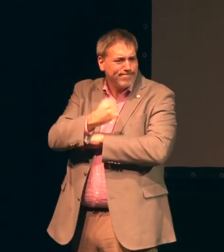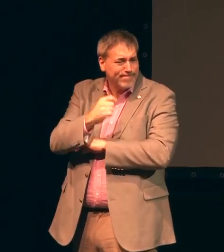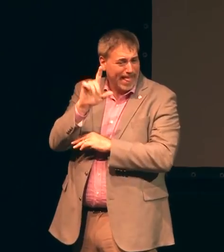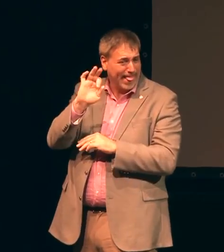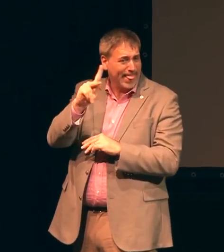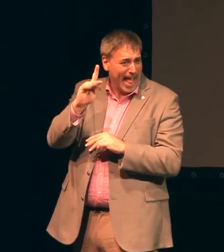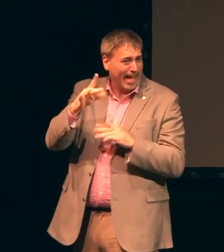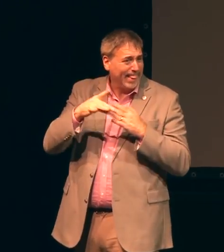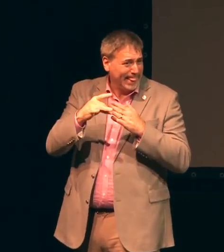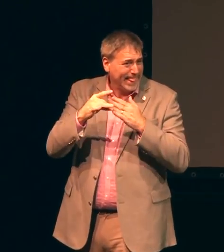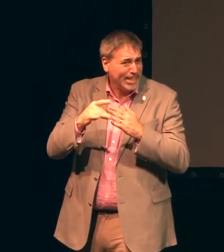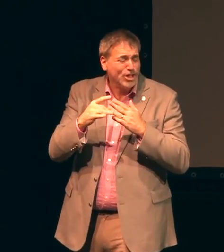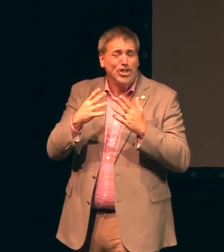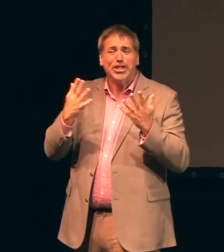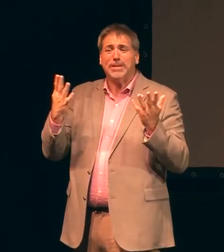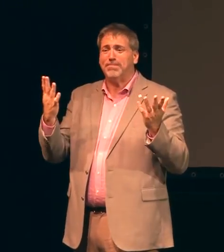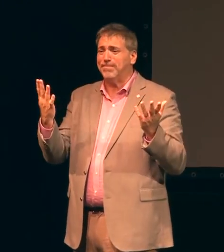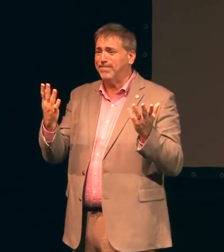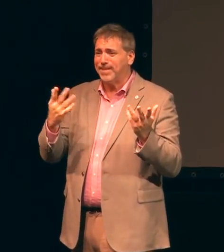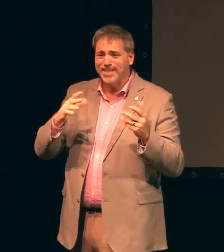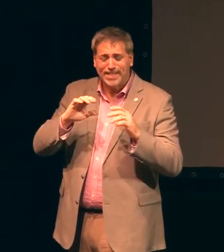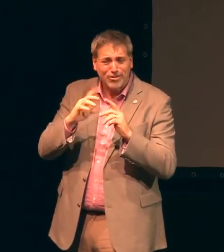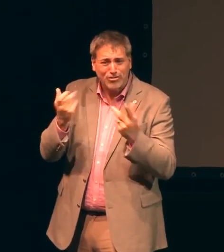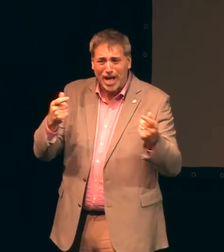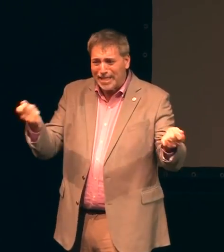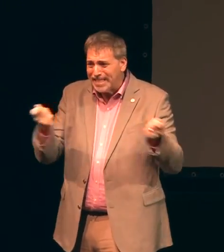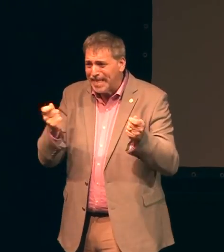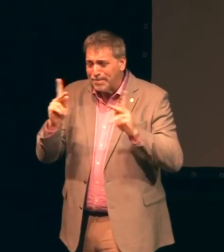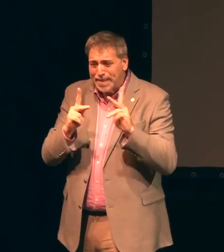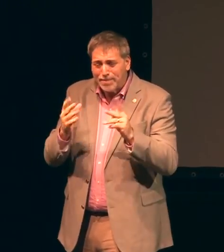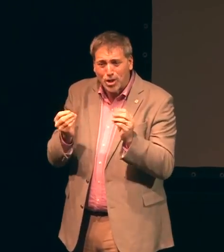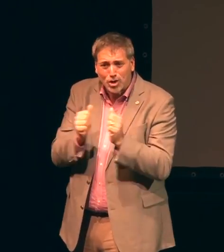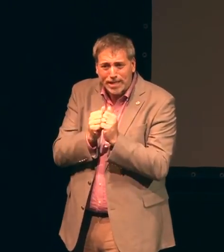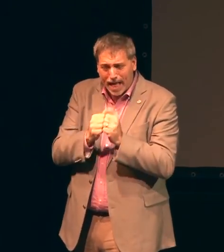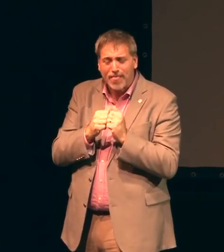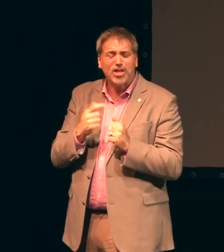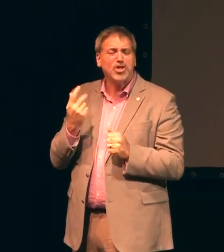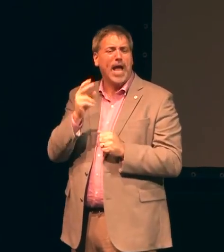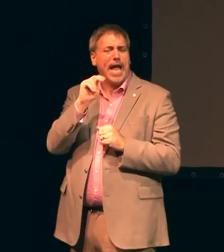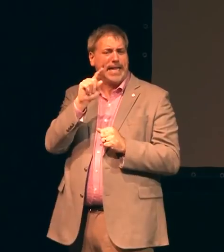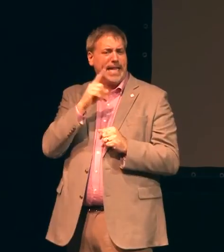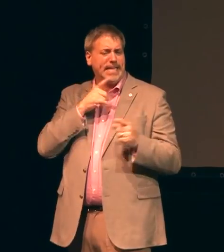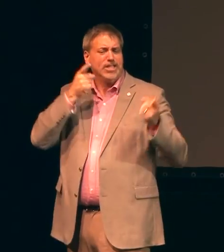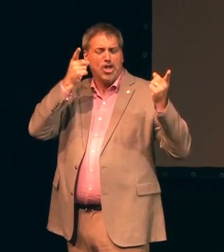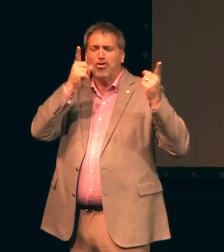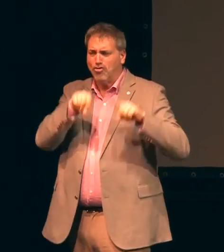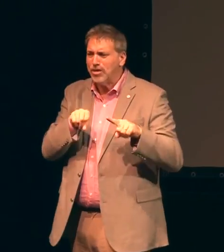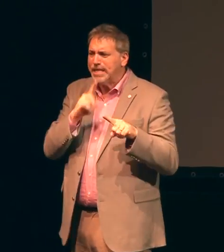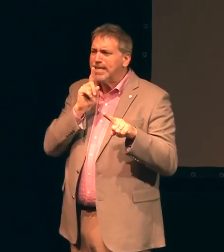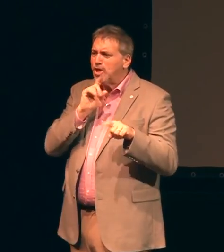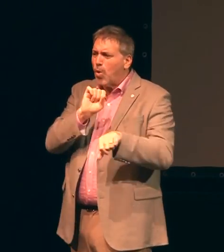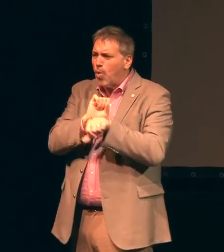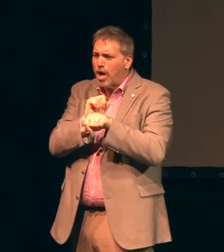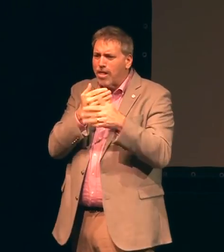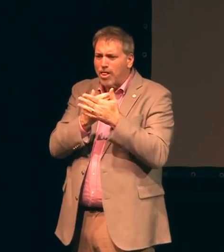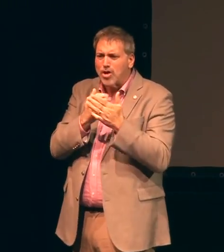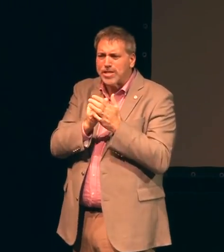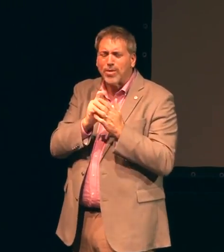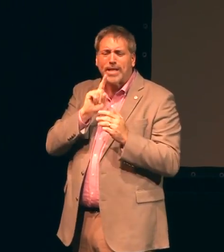that is not in existance because of lack of leadership. And so the NAD has agreed to work